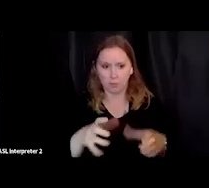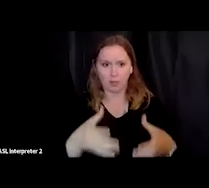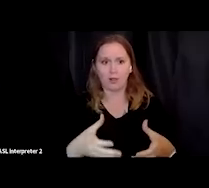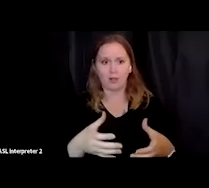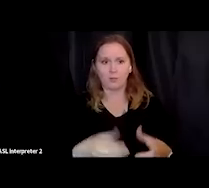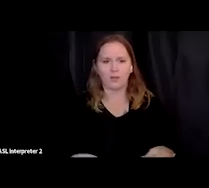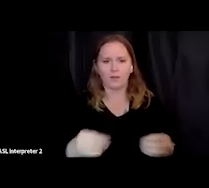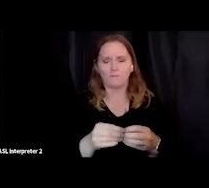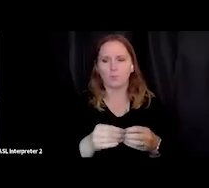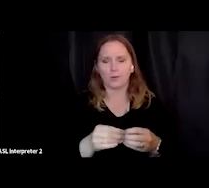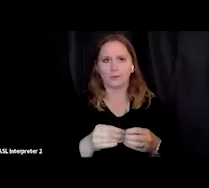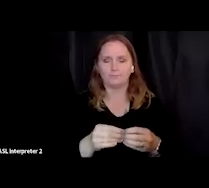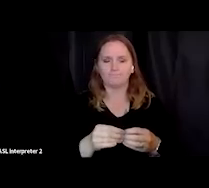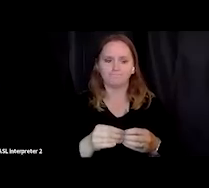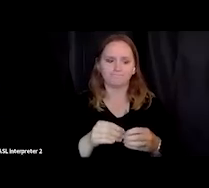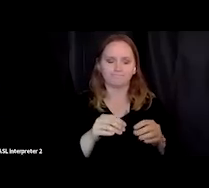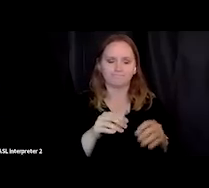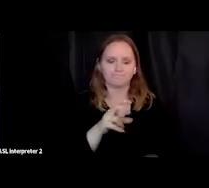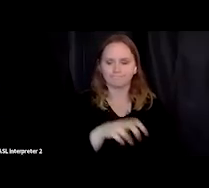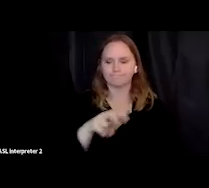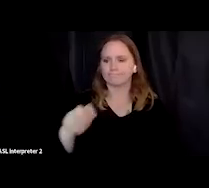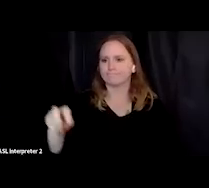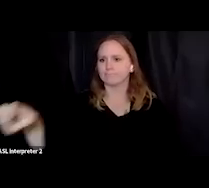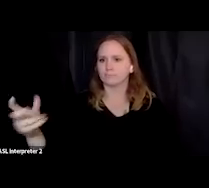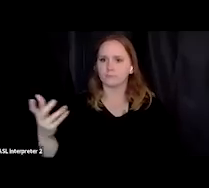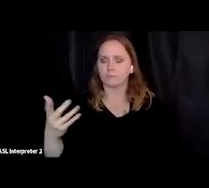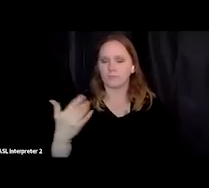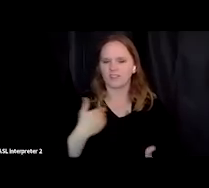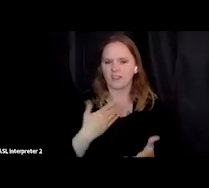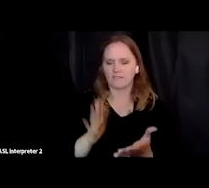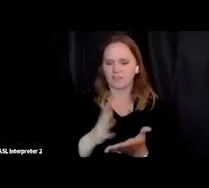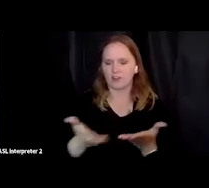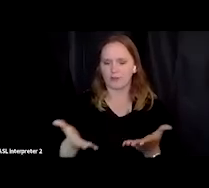who might move from place to place, have their belongings and carts and bags and what have you.